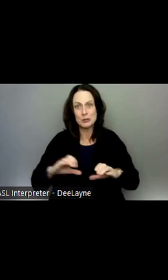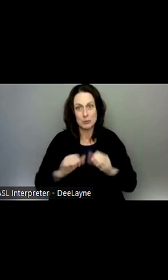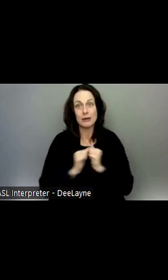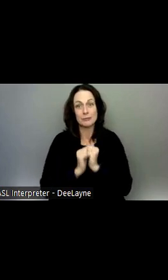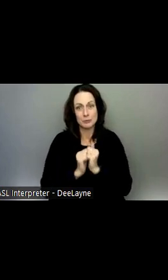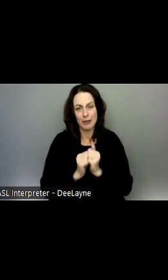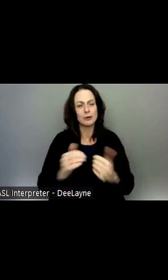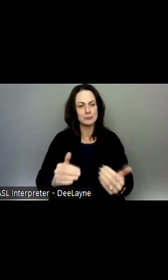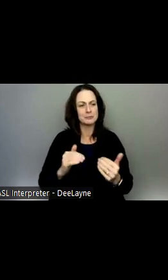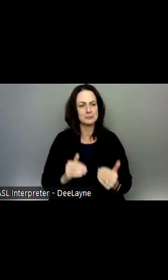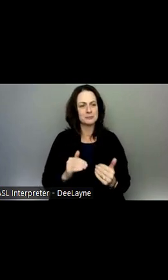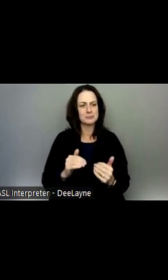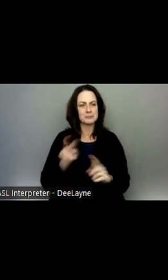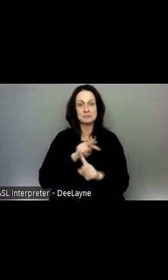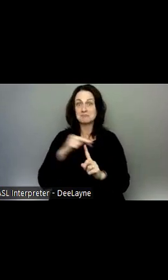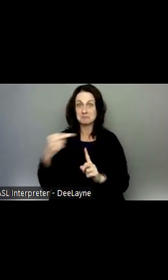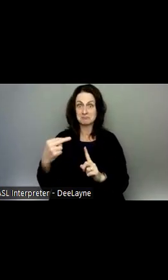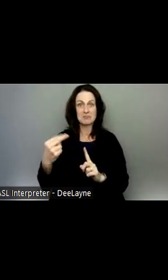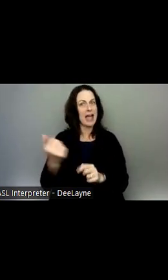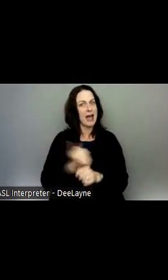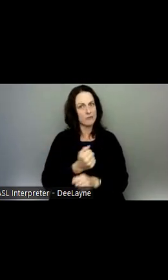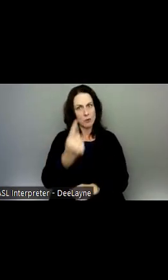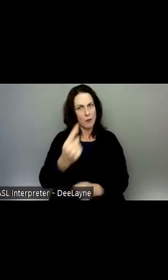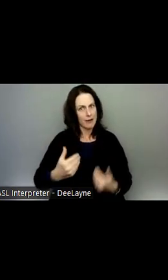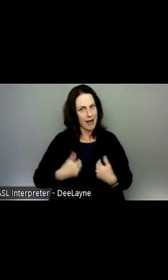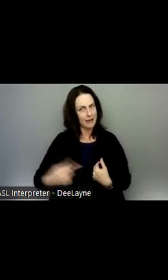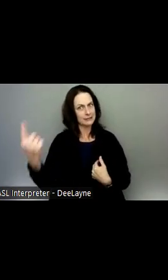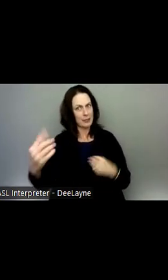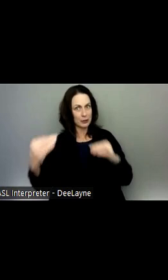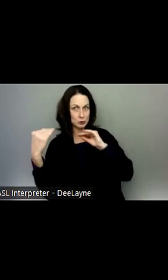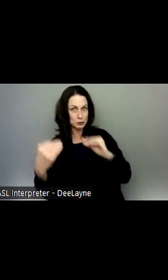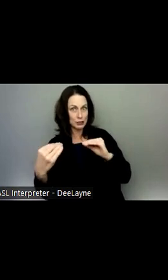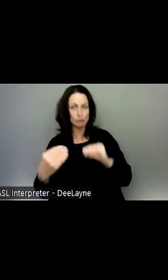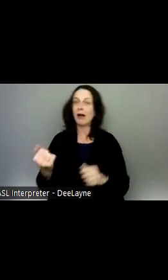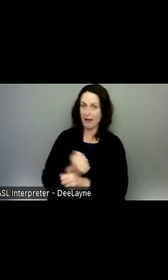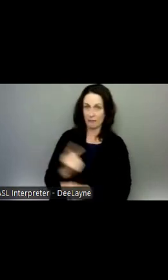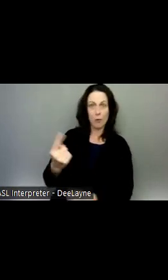and the perspective that everyone has something to teach and everyone has something to learn.